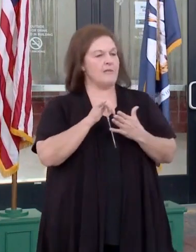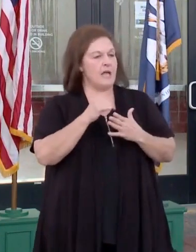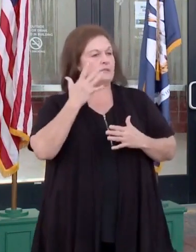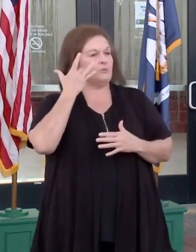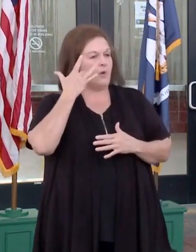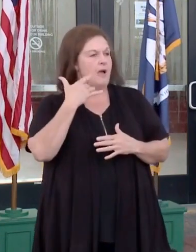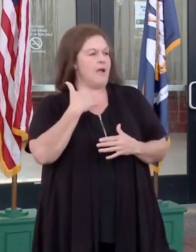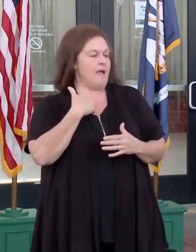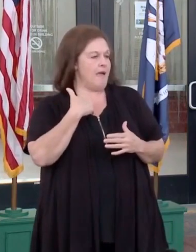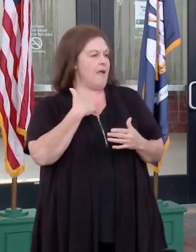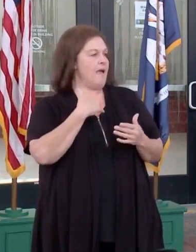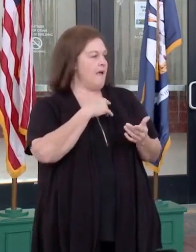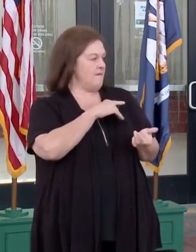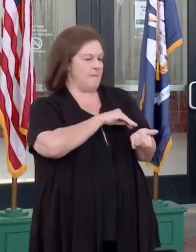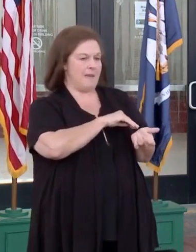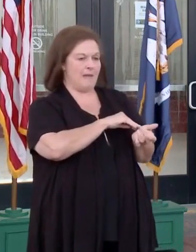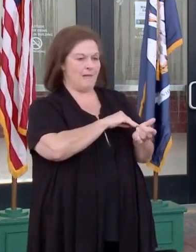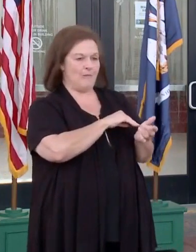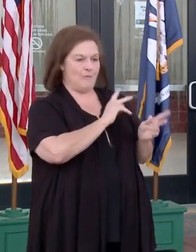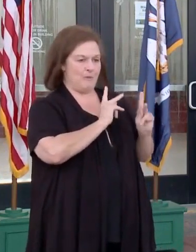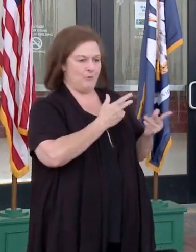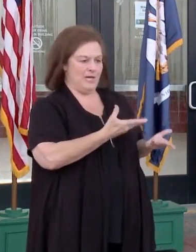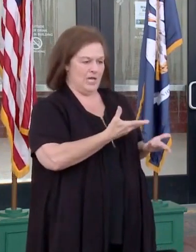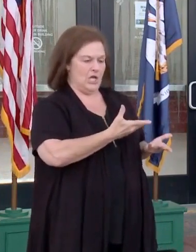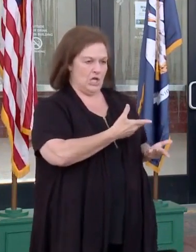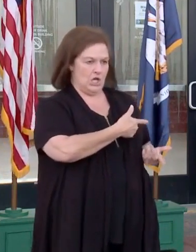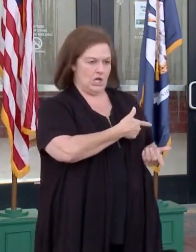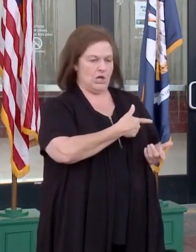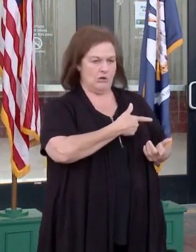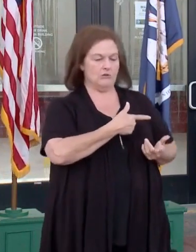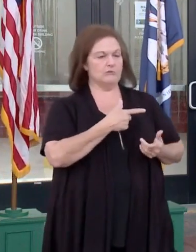our medical professionals here from our major hospital systems to tell you